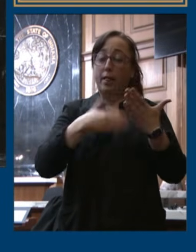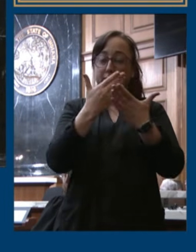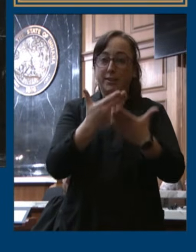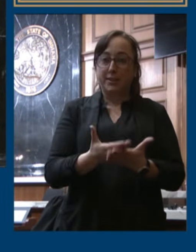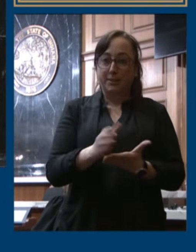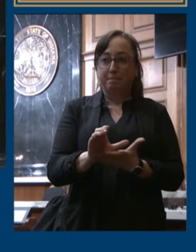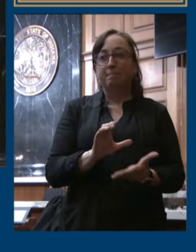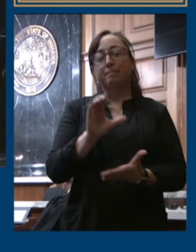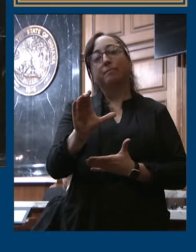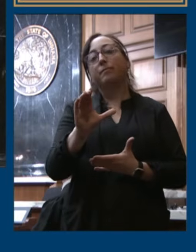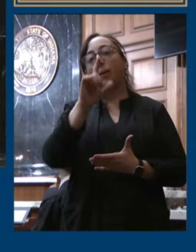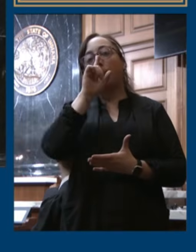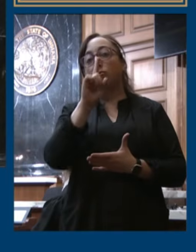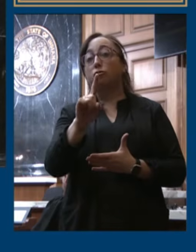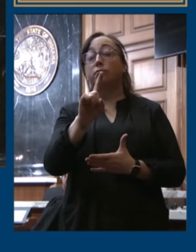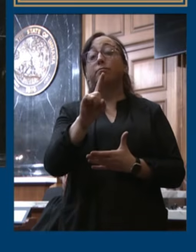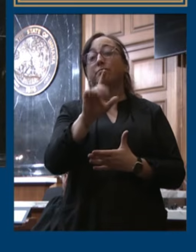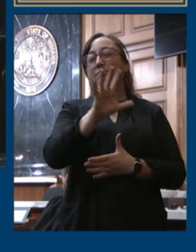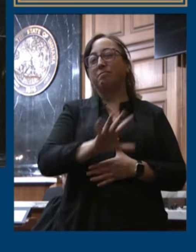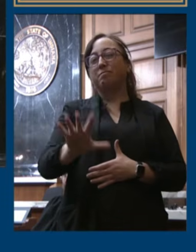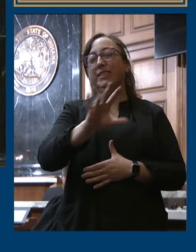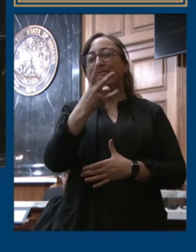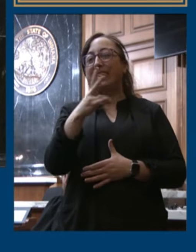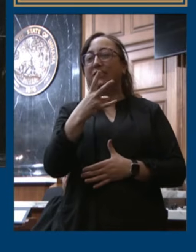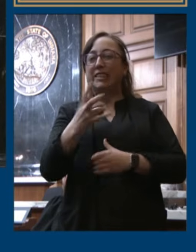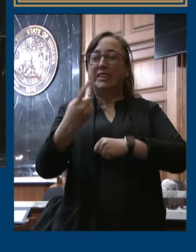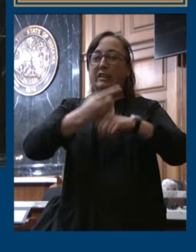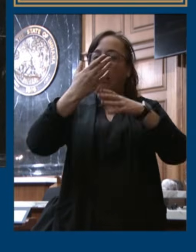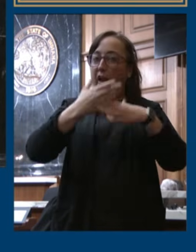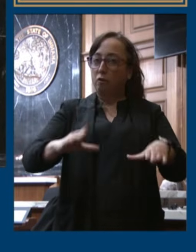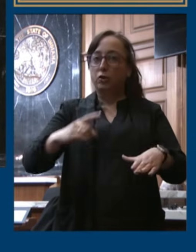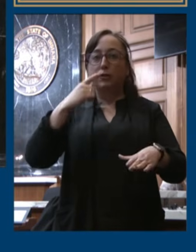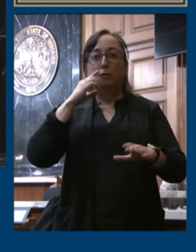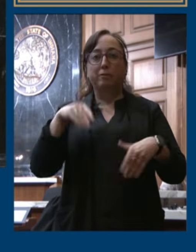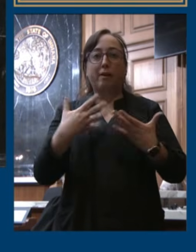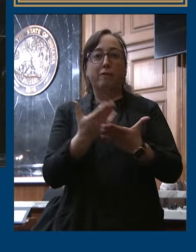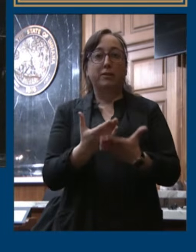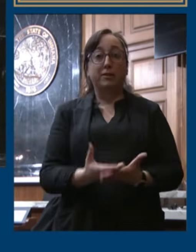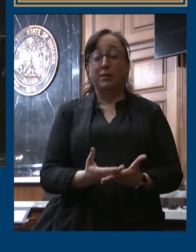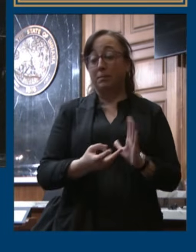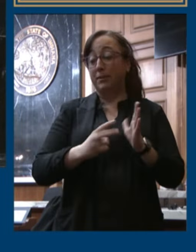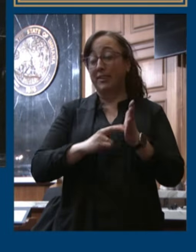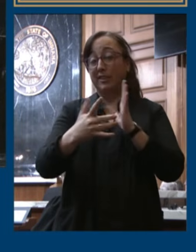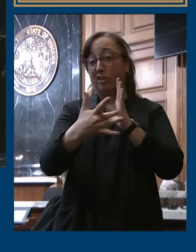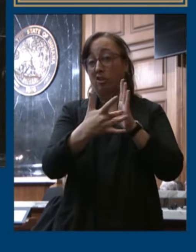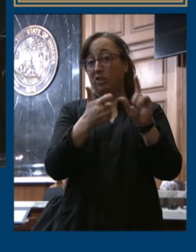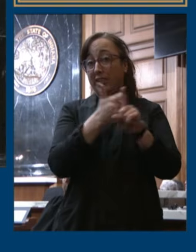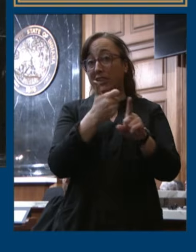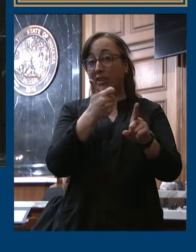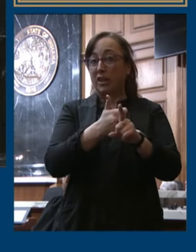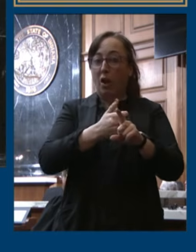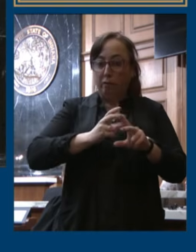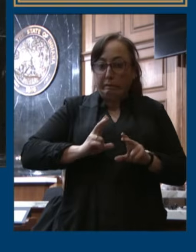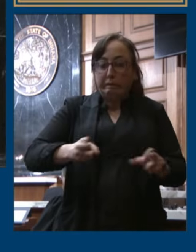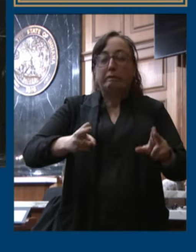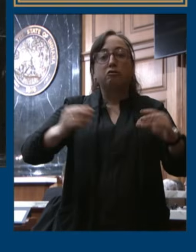OF 17 DAYS, AN UNPRECEDENTED PACE. THIS IS WHAT I CALL PROOF OF TECHNOLOGY ACCELERATING JUSTICE.